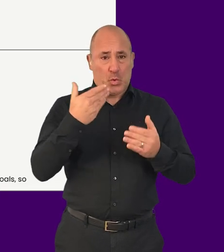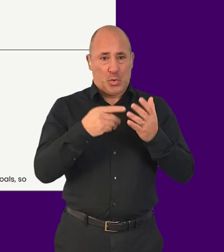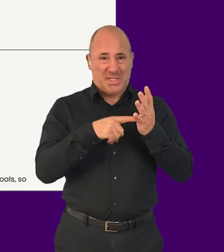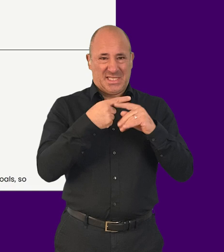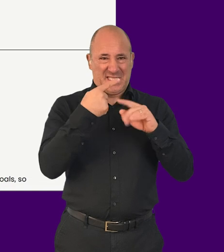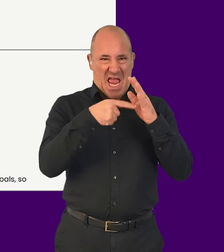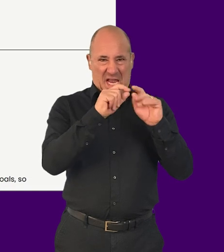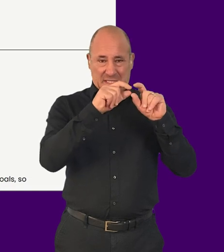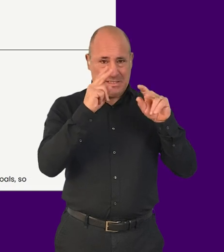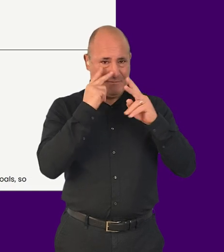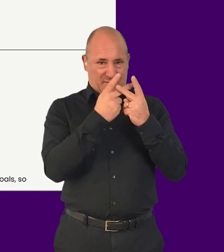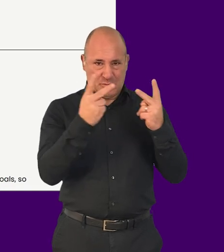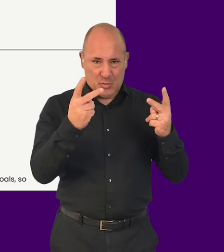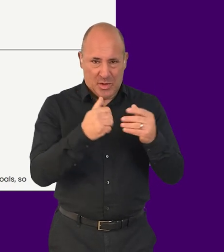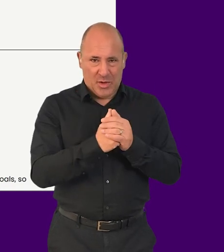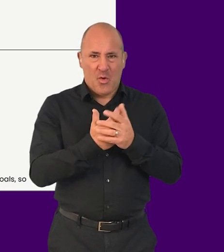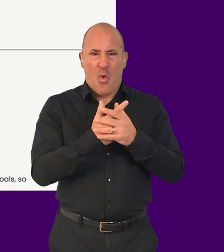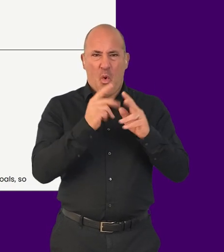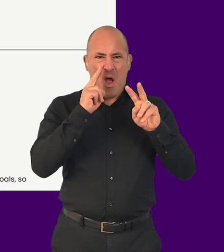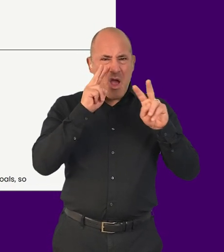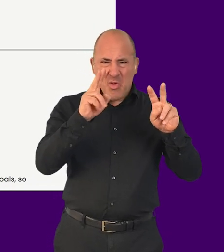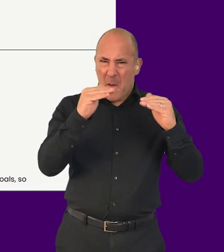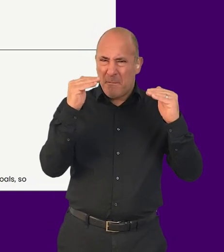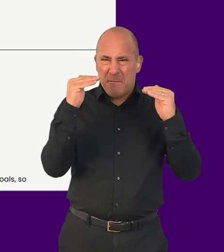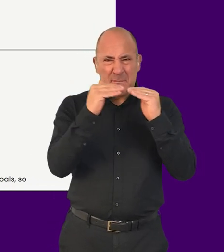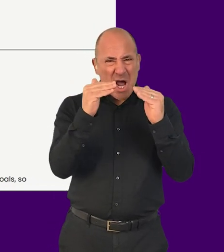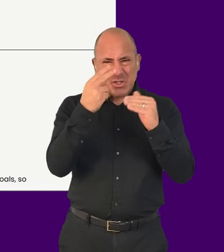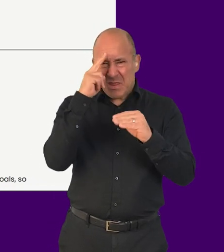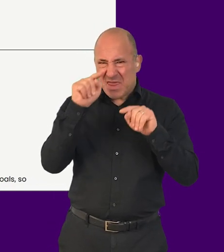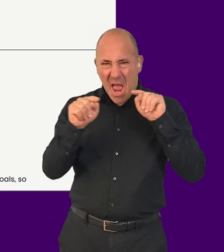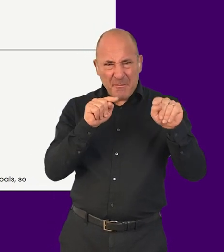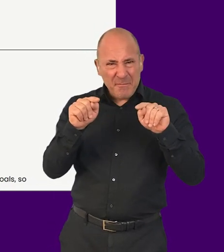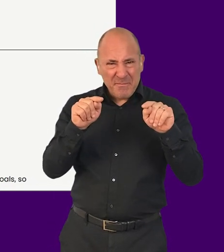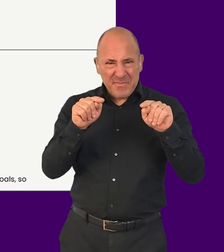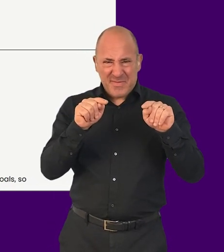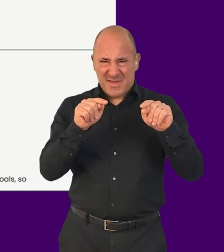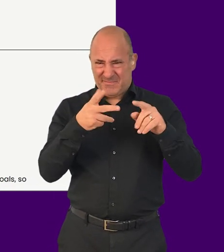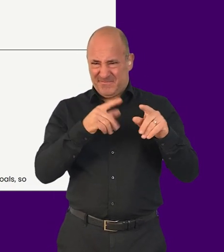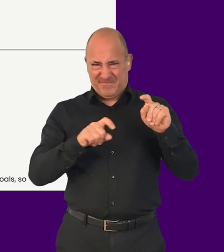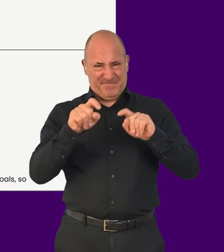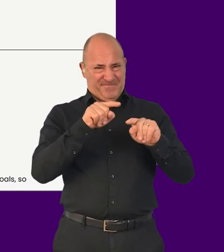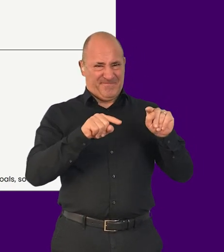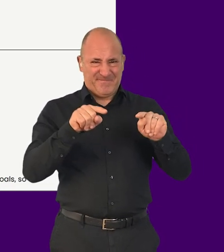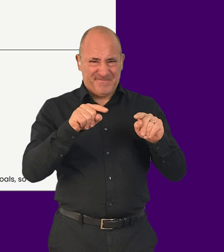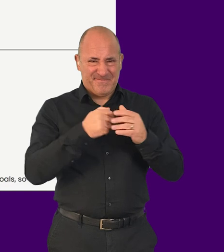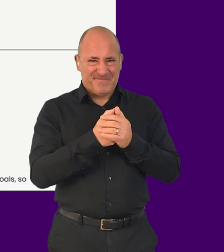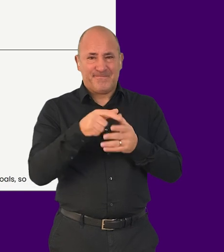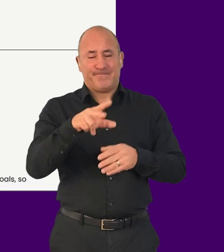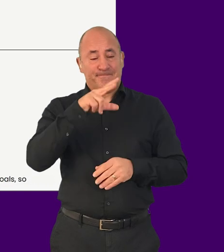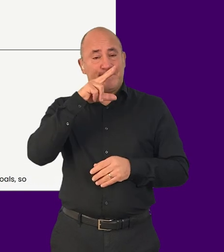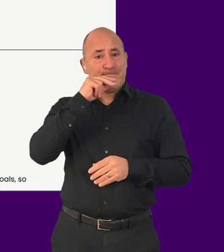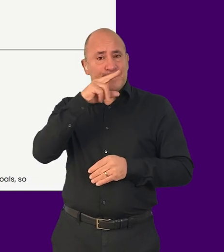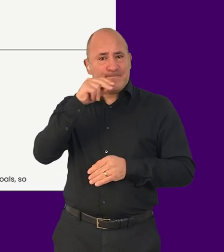or where the visible text doesn't match the actual accessible name of the control in the underlying markup, people using speech recognition